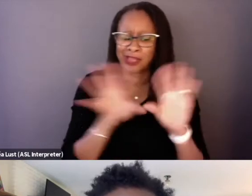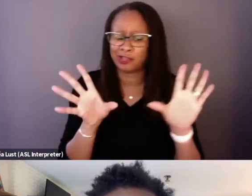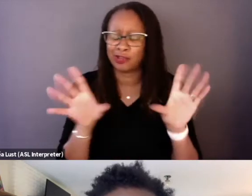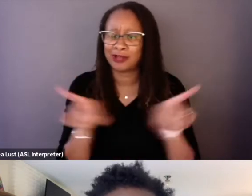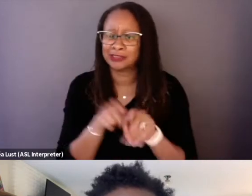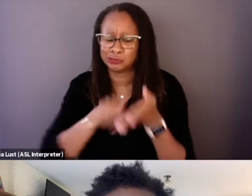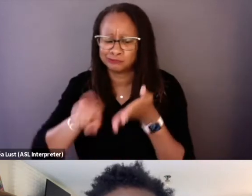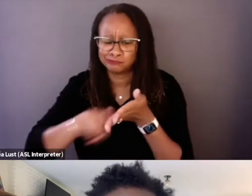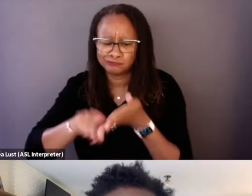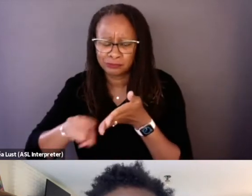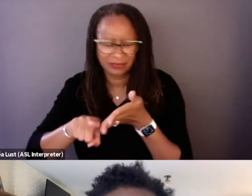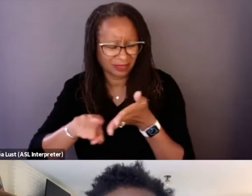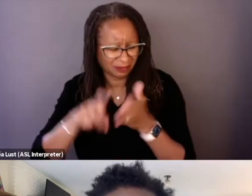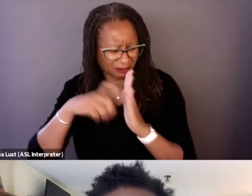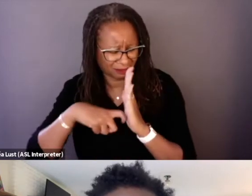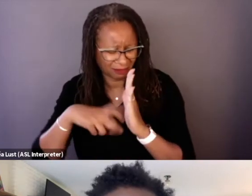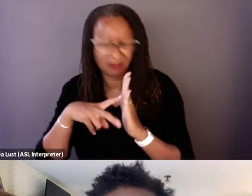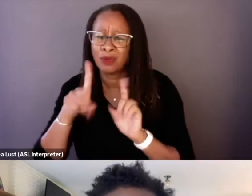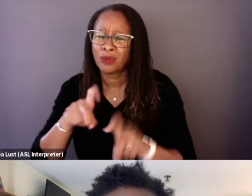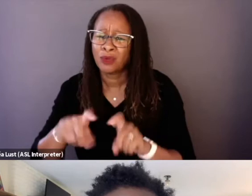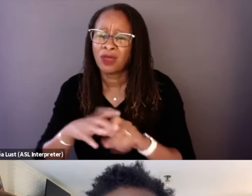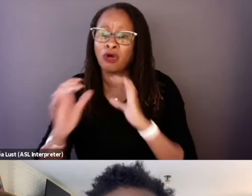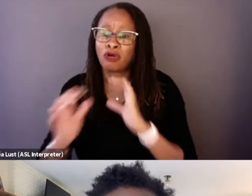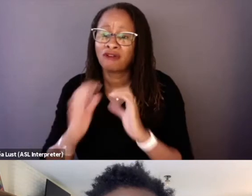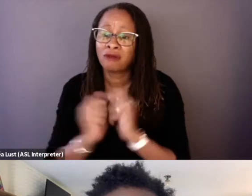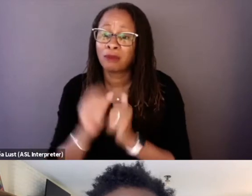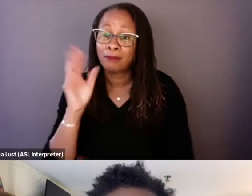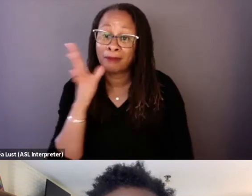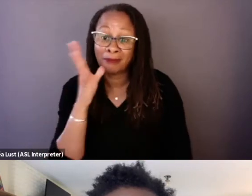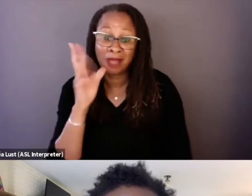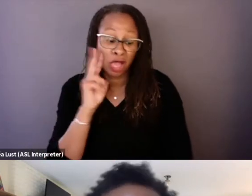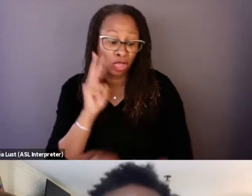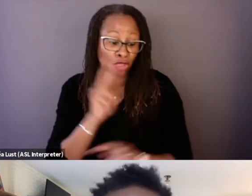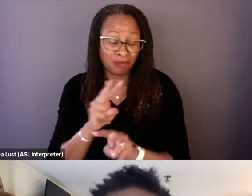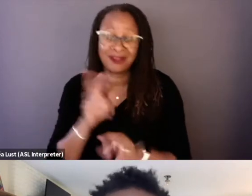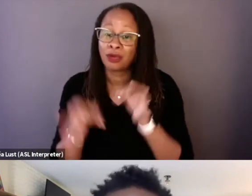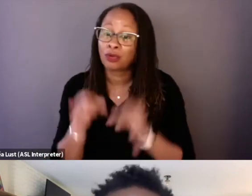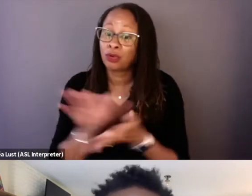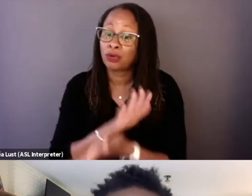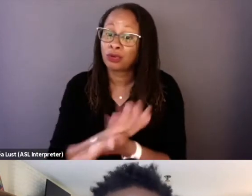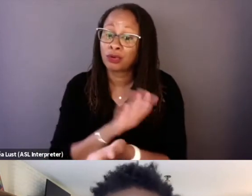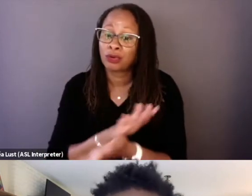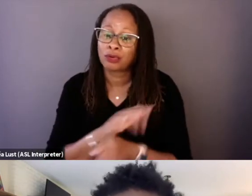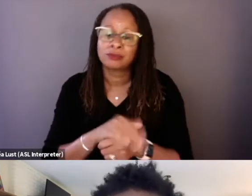sort of conversation with her mother, looking at court documents, that there was more to this,